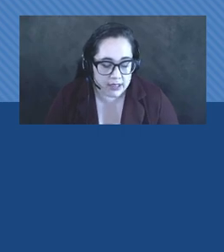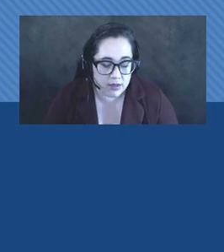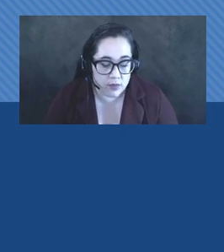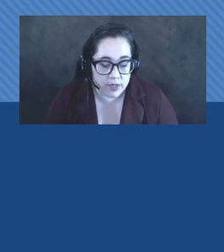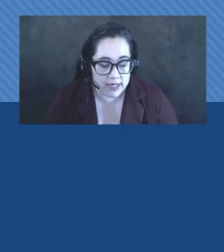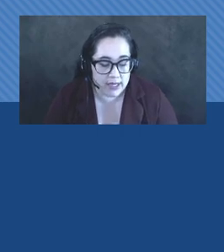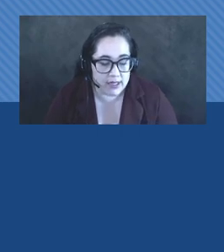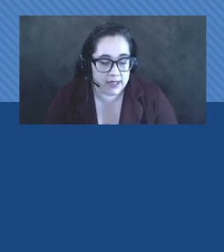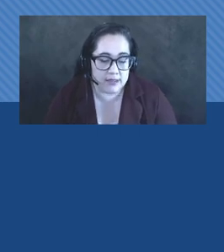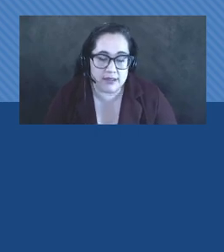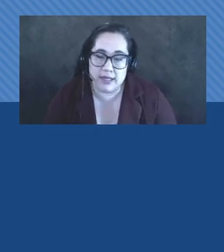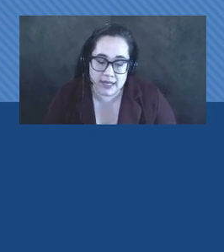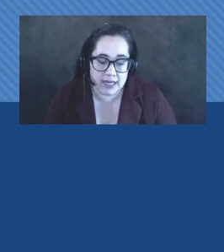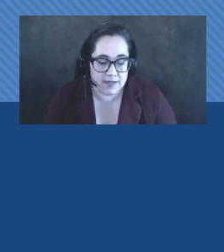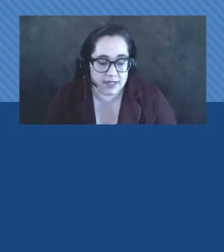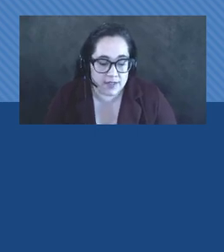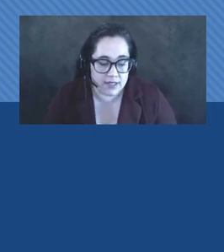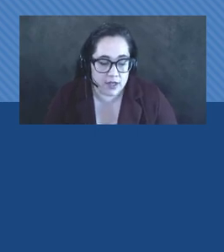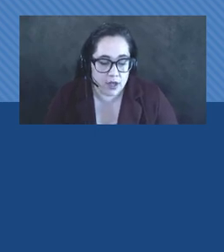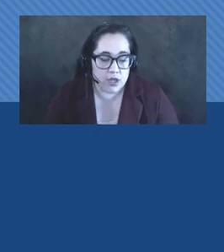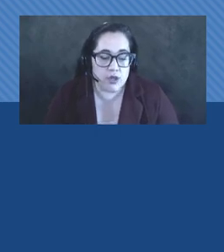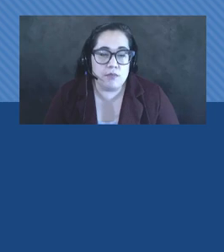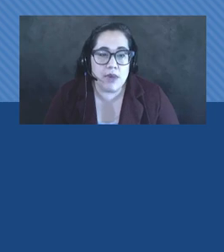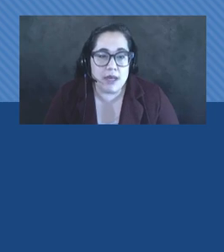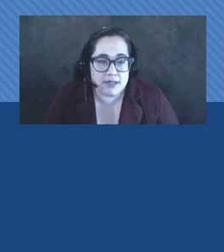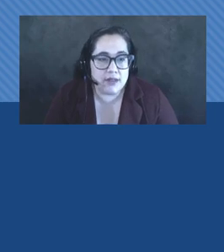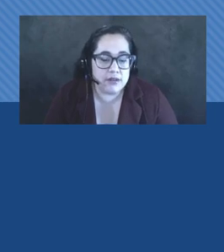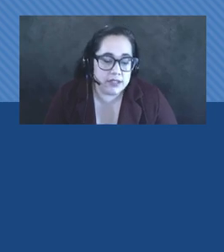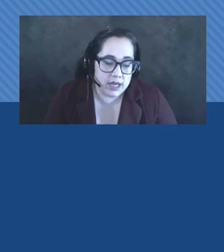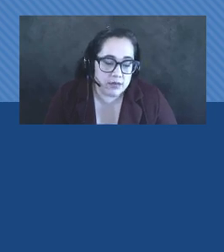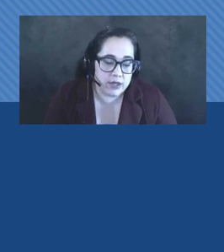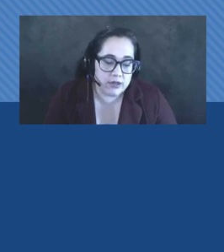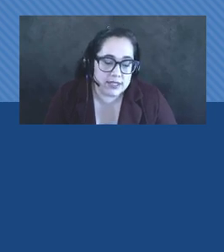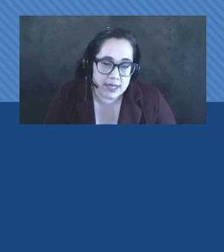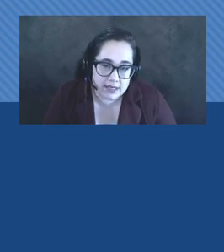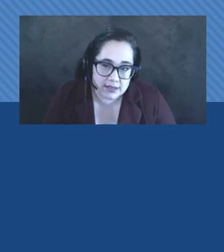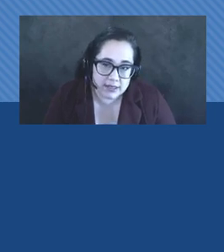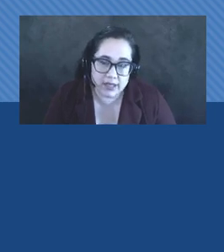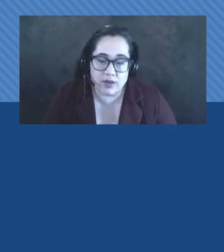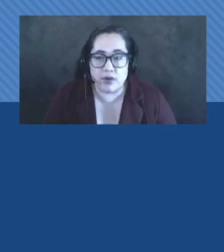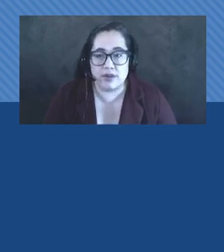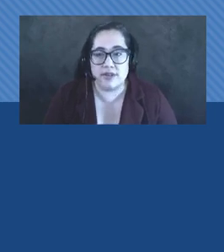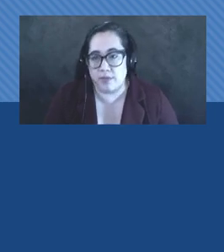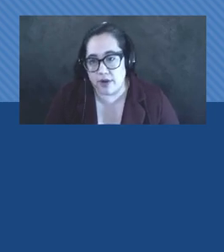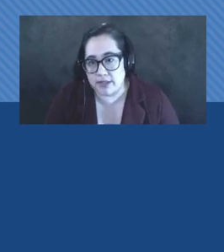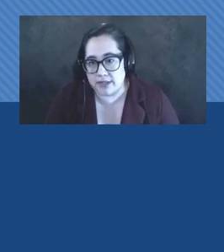And so really it again I have to emphasize you must understand what you're saying in order to summarize it.